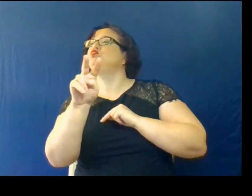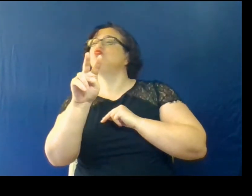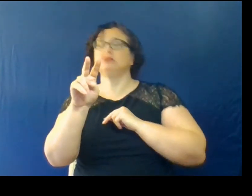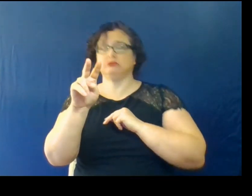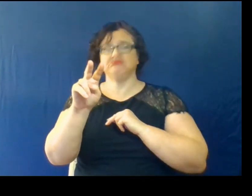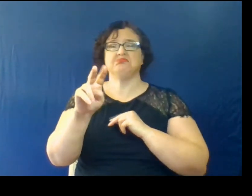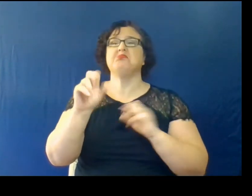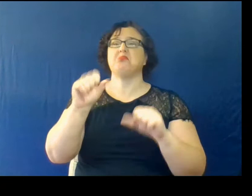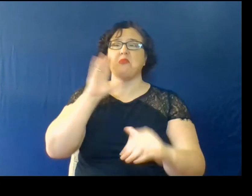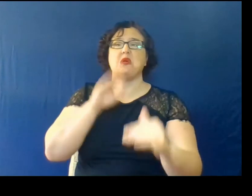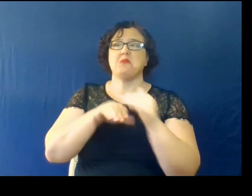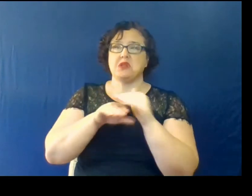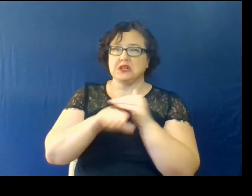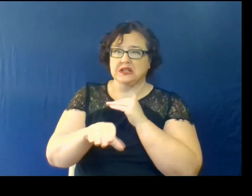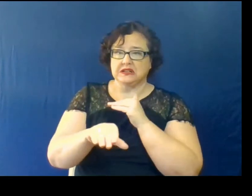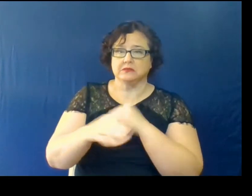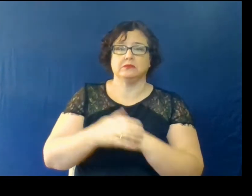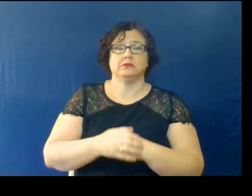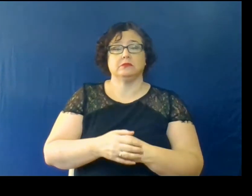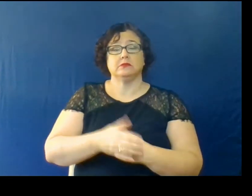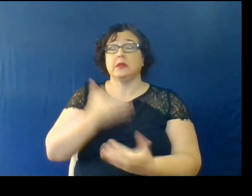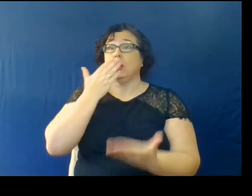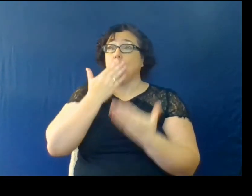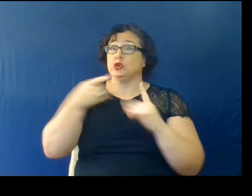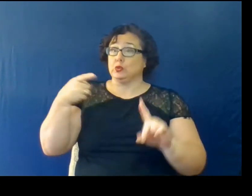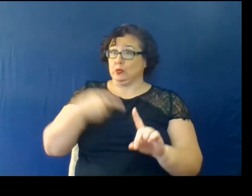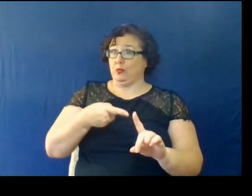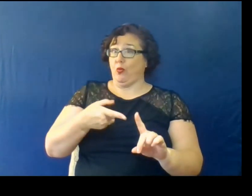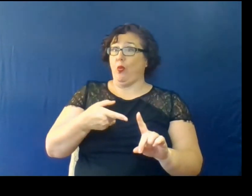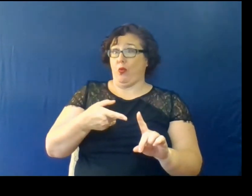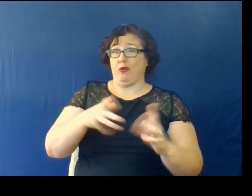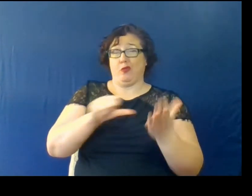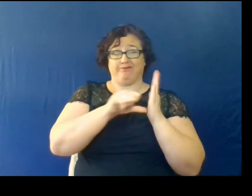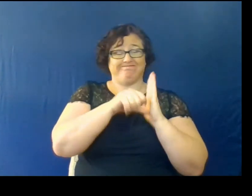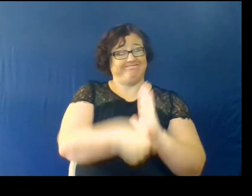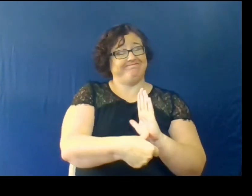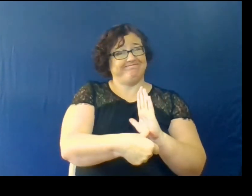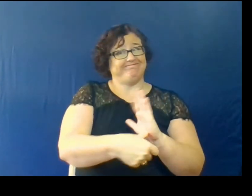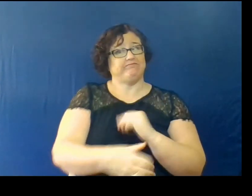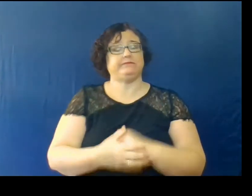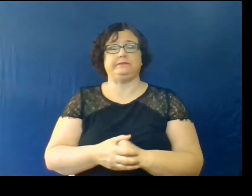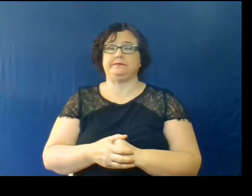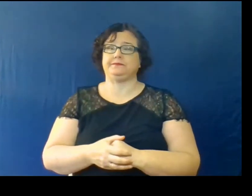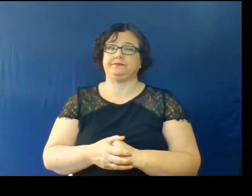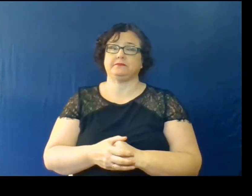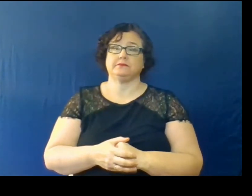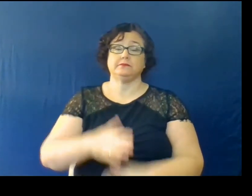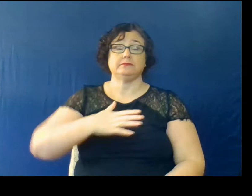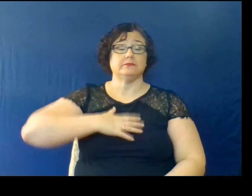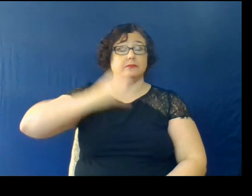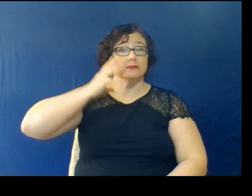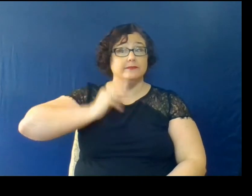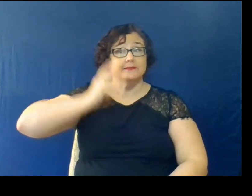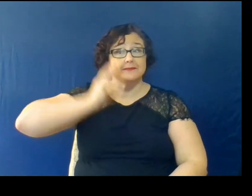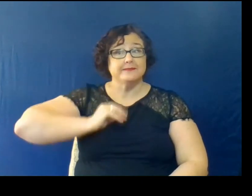And that's a very good point here that I want to emphasize. My experience has been that you know